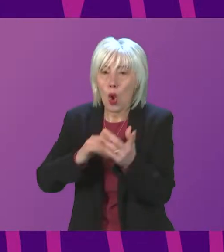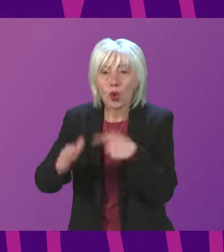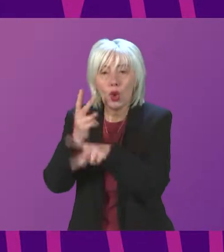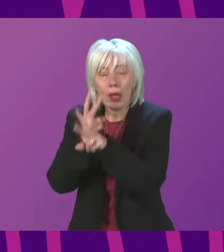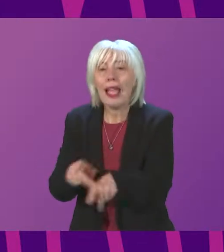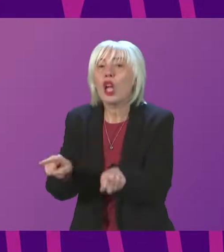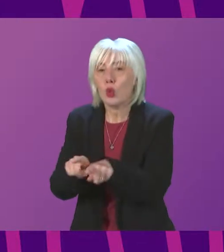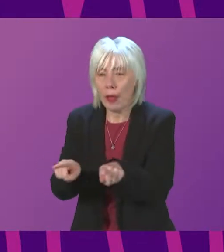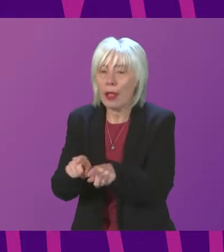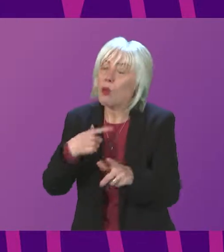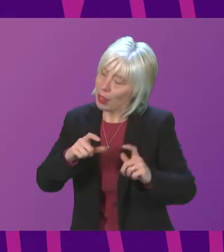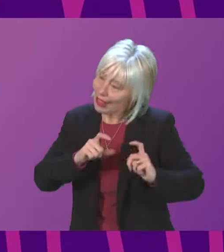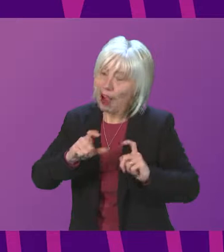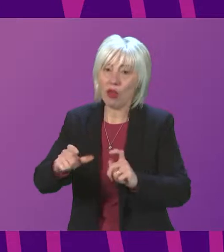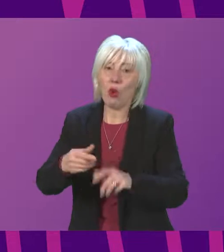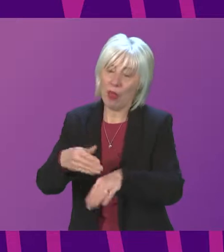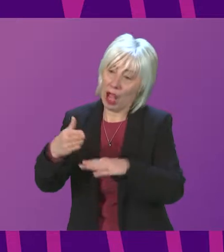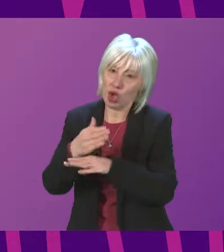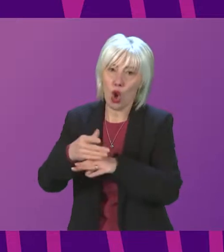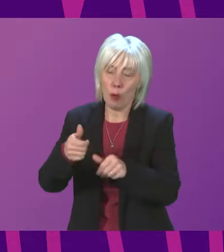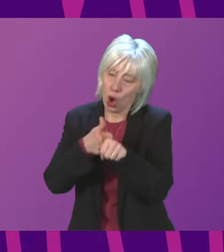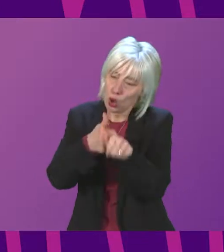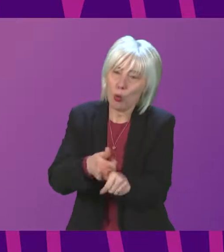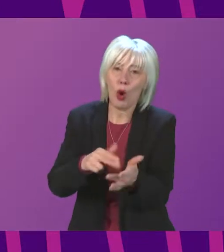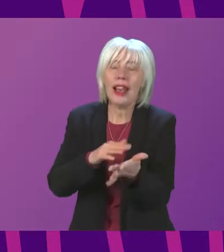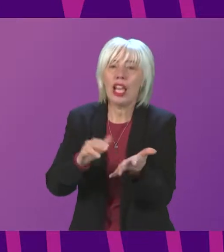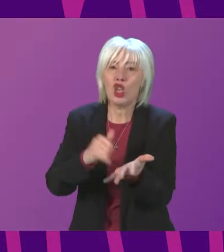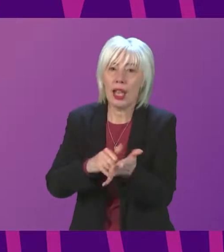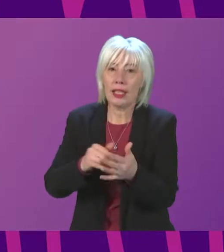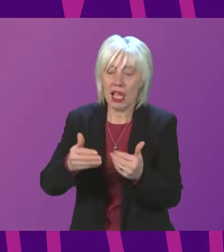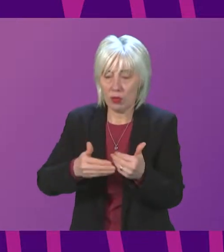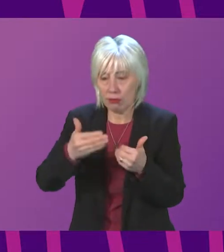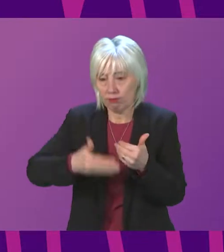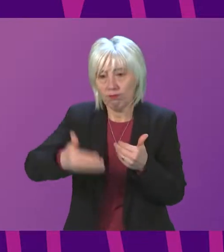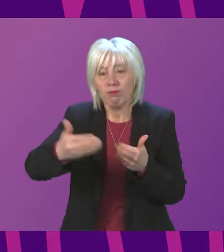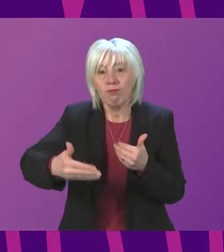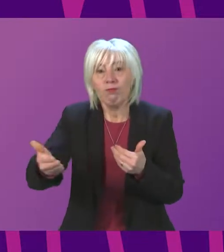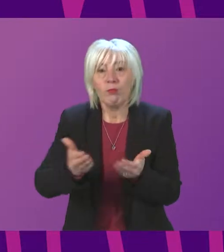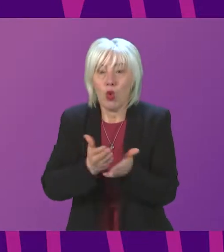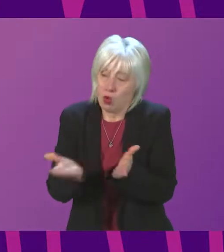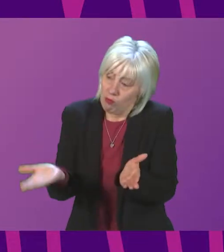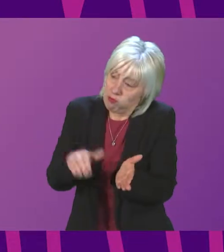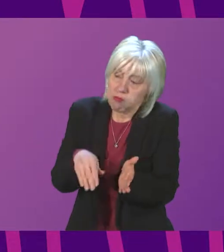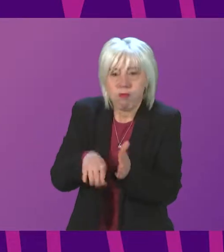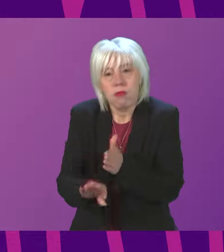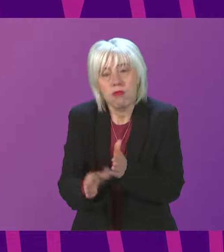We will continue to get on with the job of supporting our national health service as we go further into the recovery from Covid.